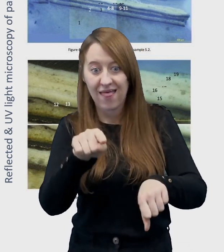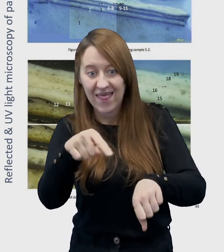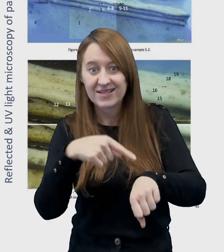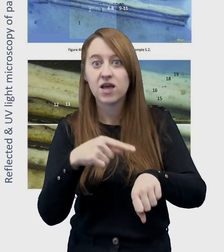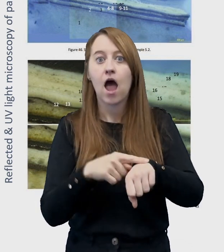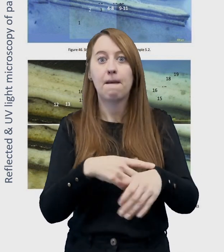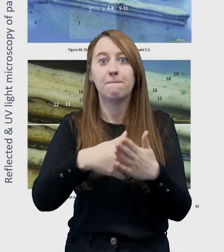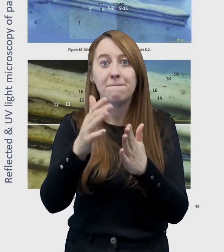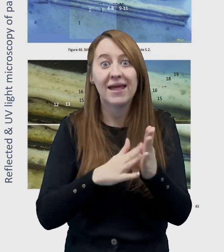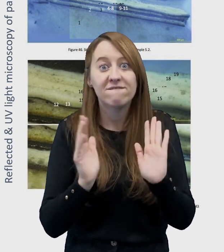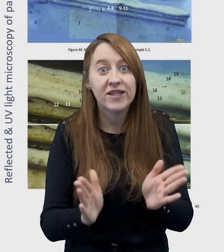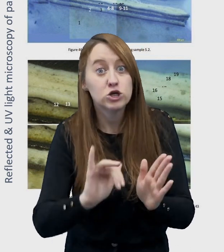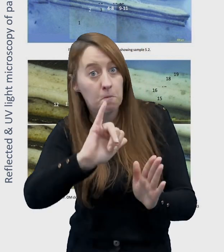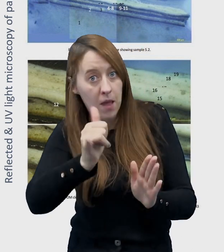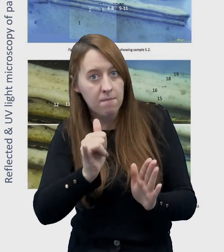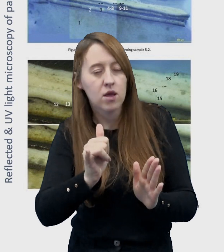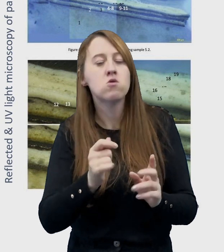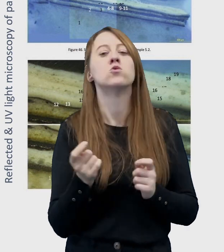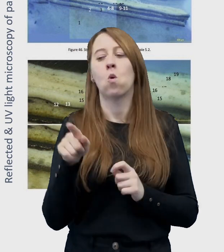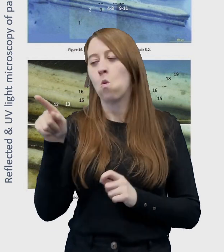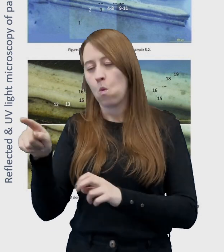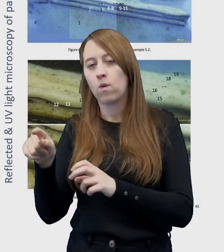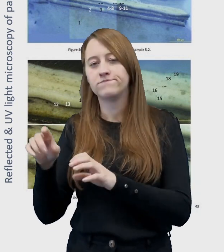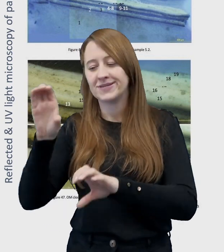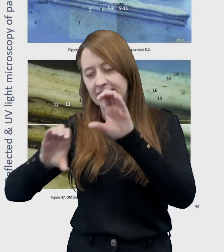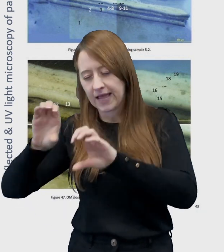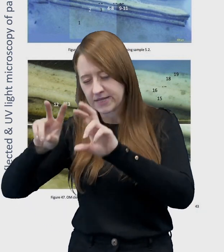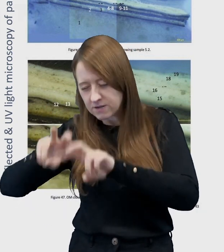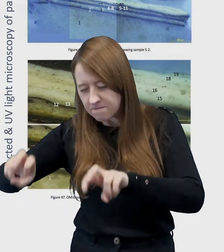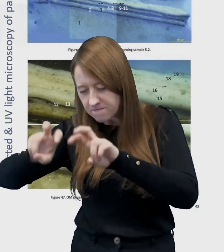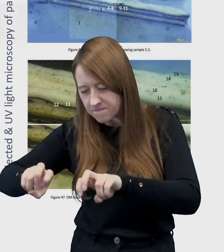So what we did is we overlaid the scientific analysis and the